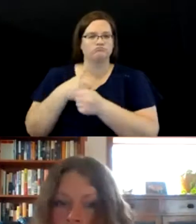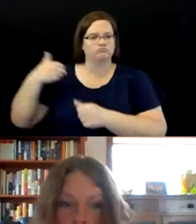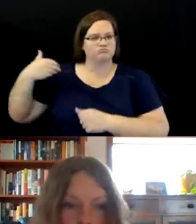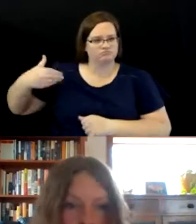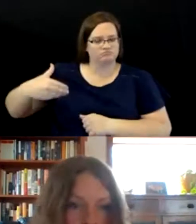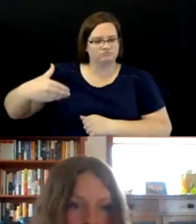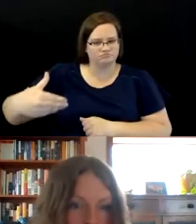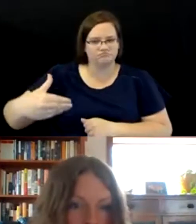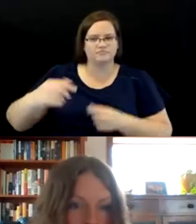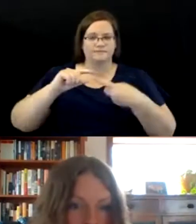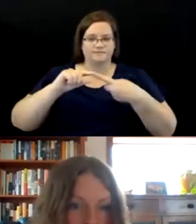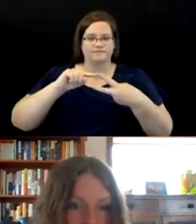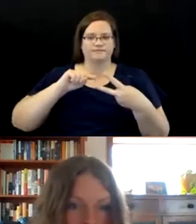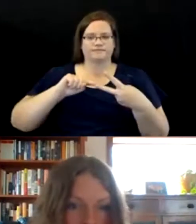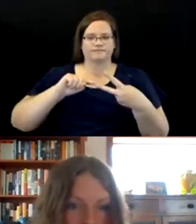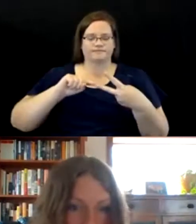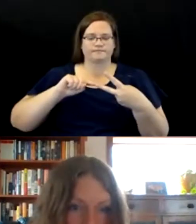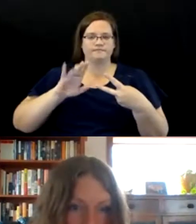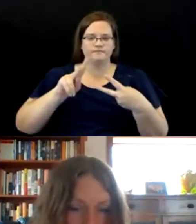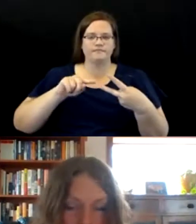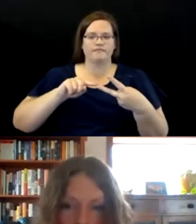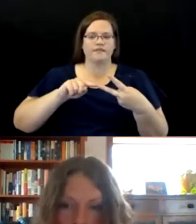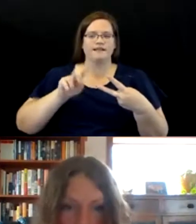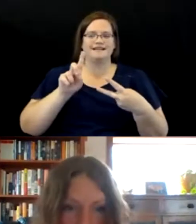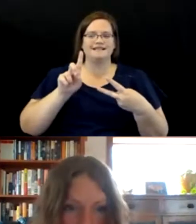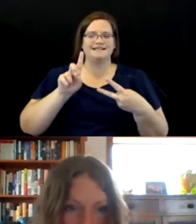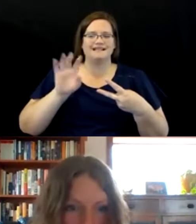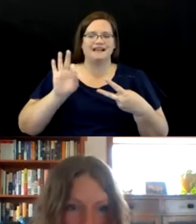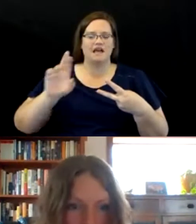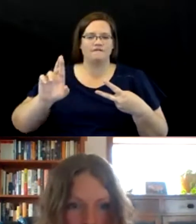next link is the DFR, the Department of Financial Regulation, who